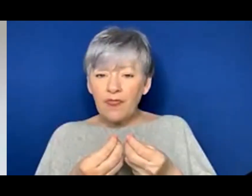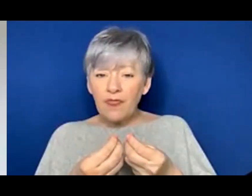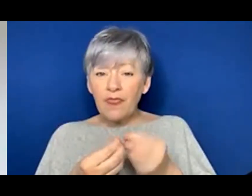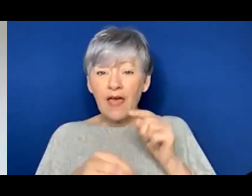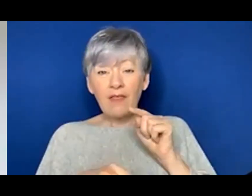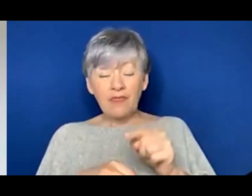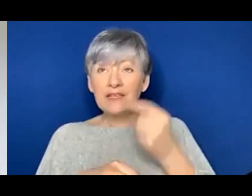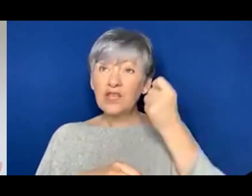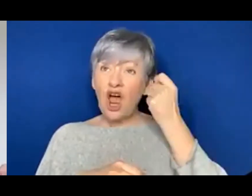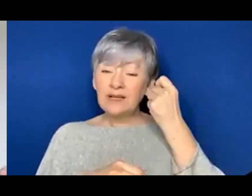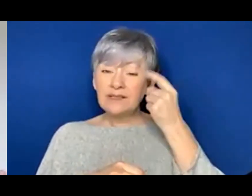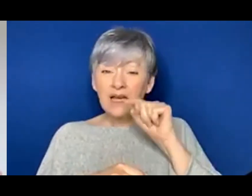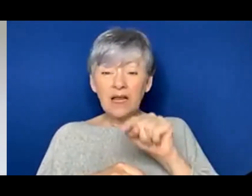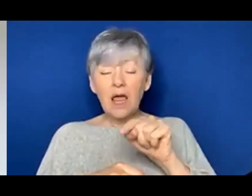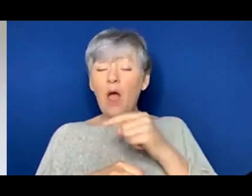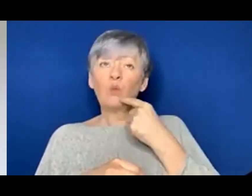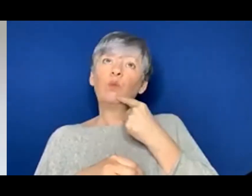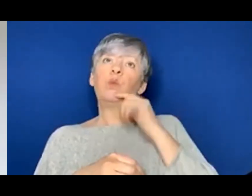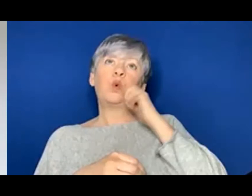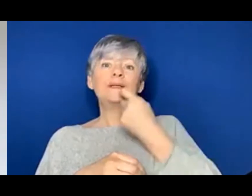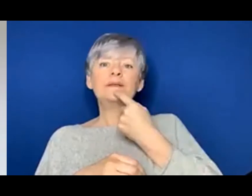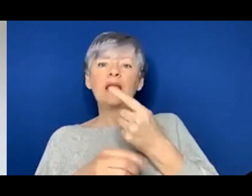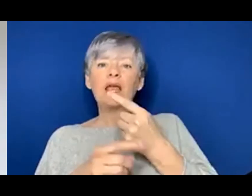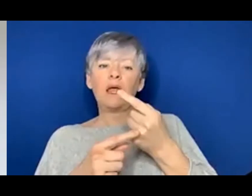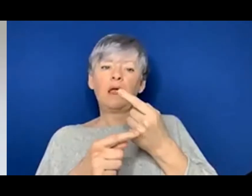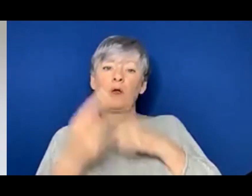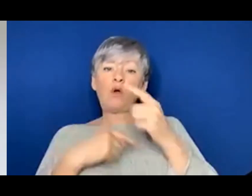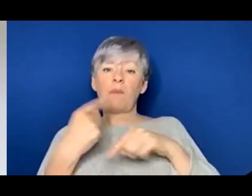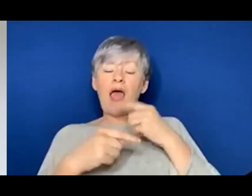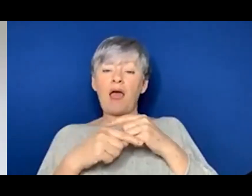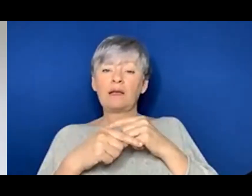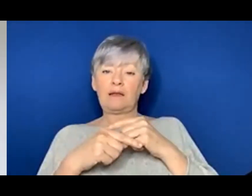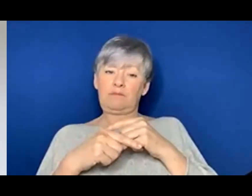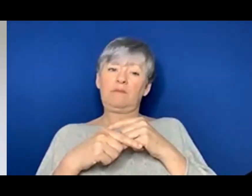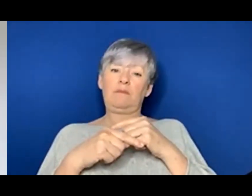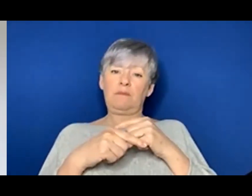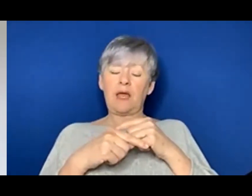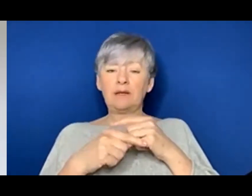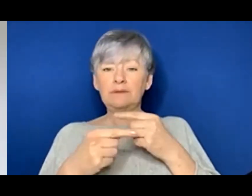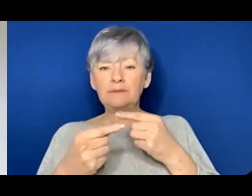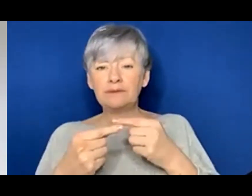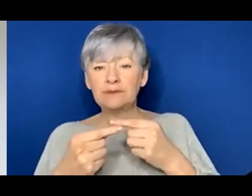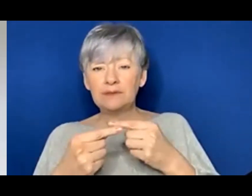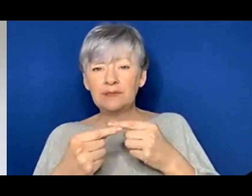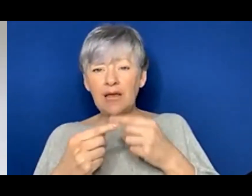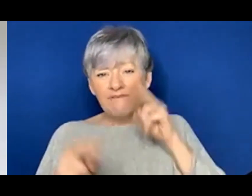I wouldn't suggest people go back to re-evaluate Satie. One because his music is wonderful and has